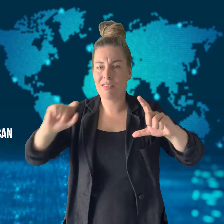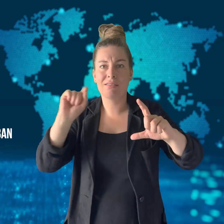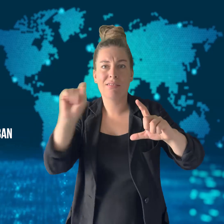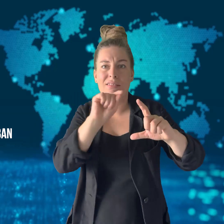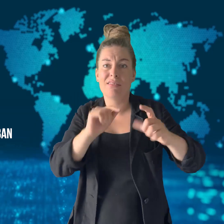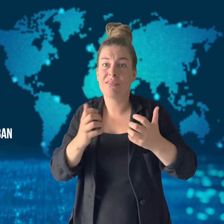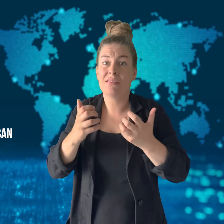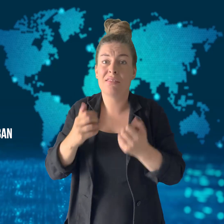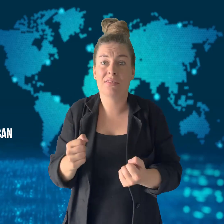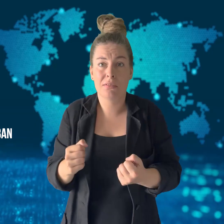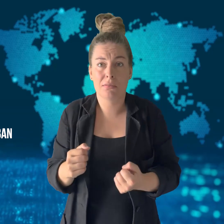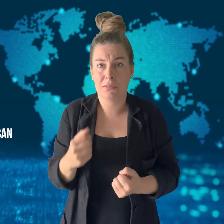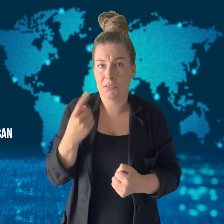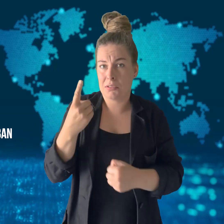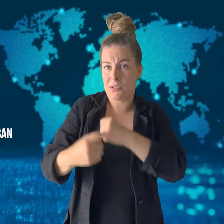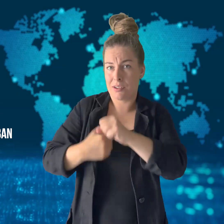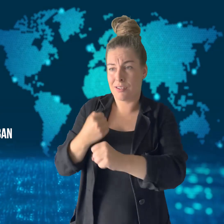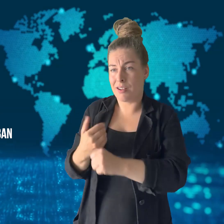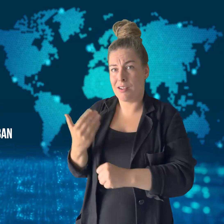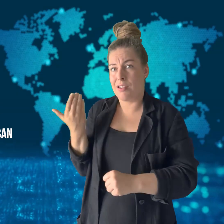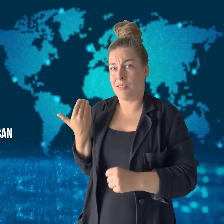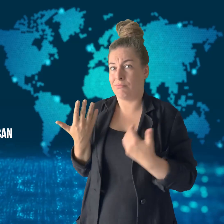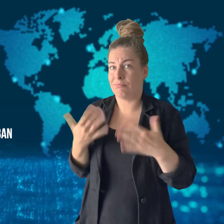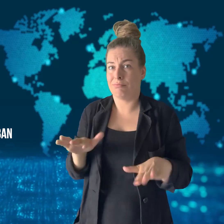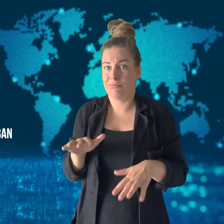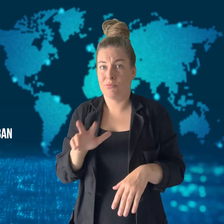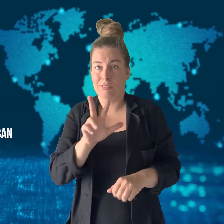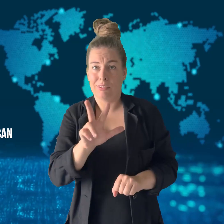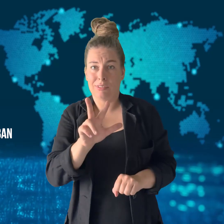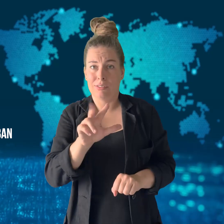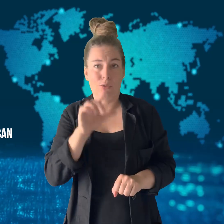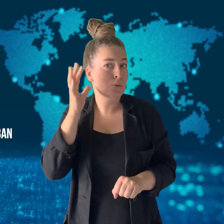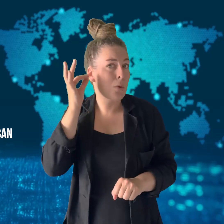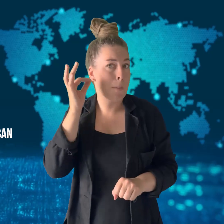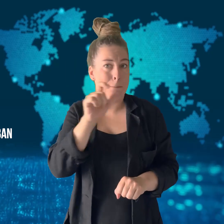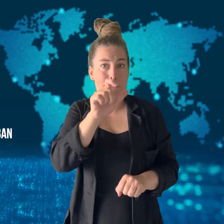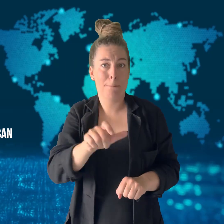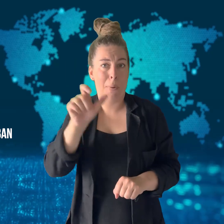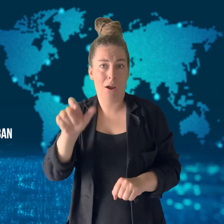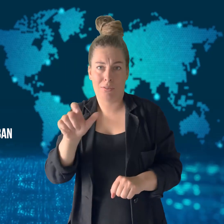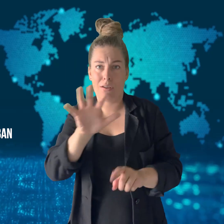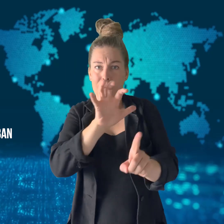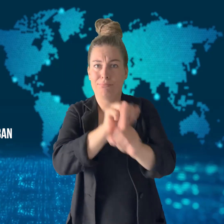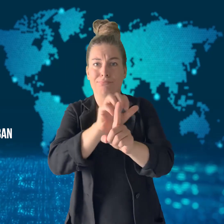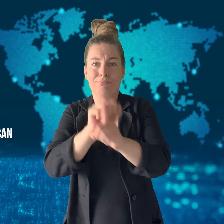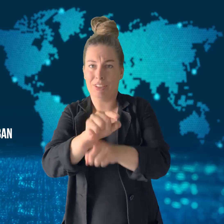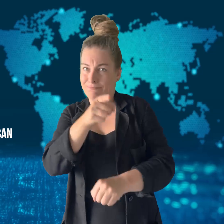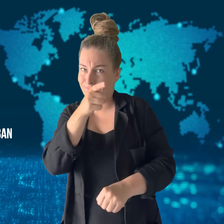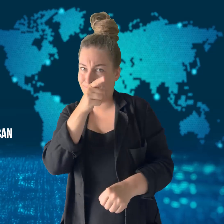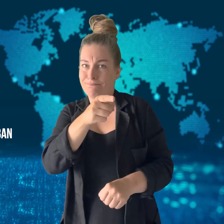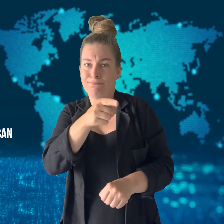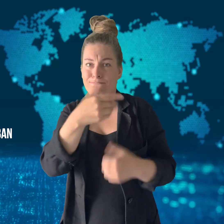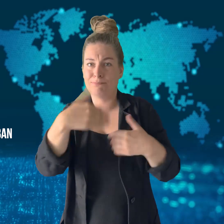Last year, three women were found guilty of